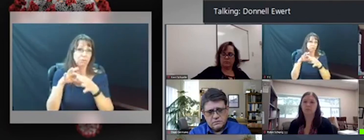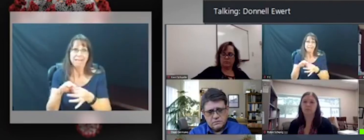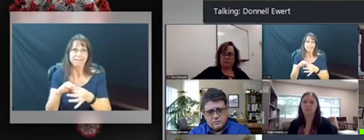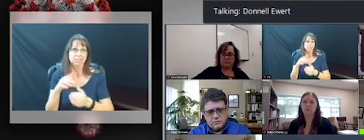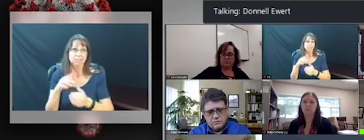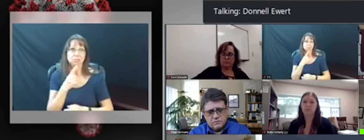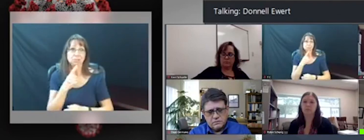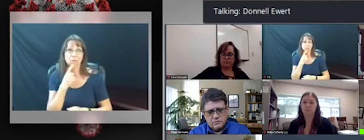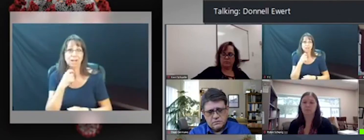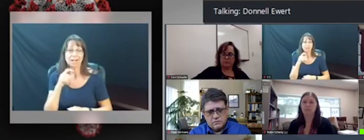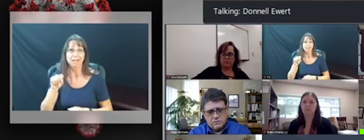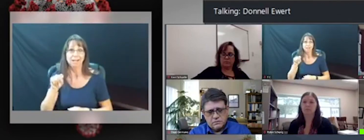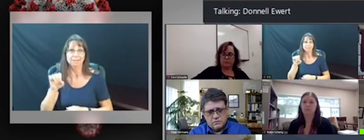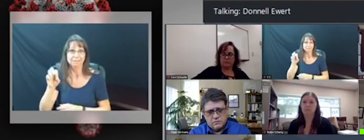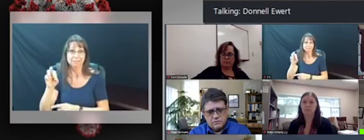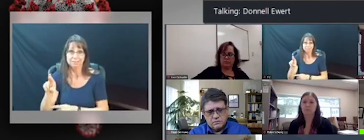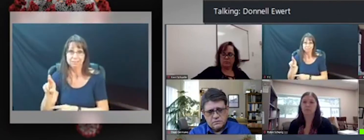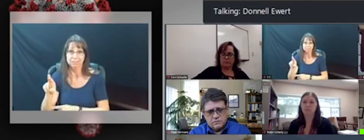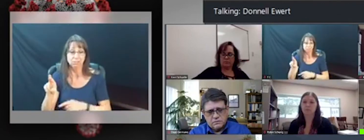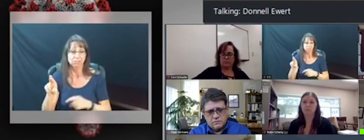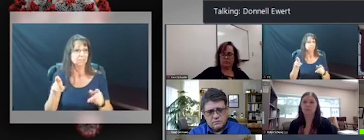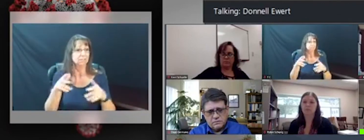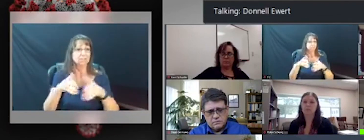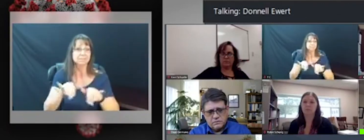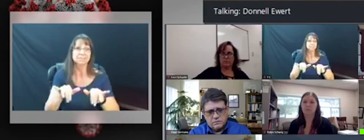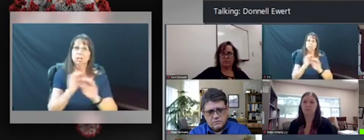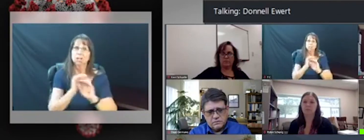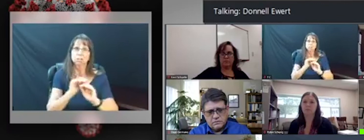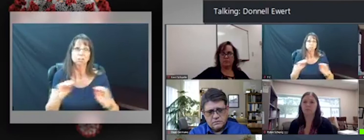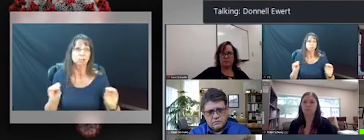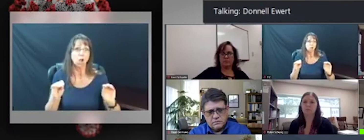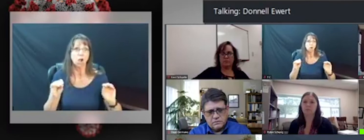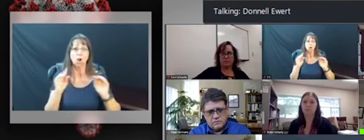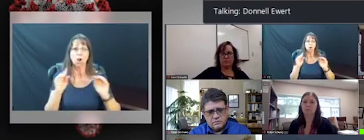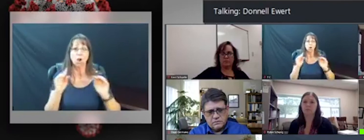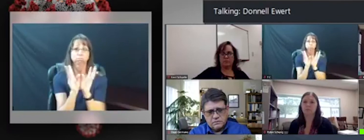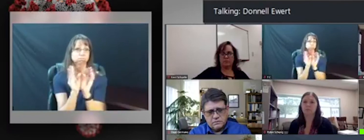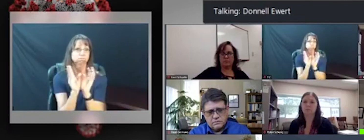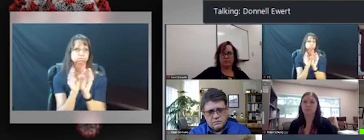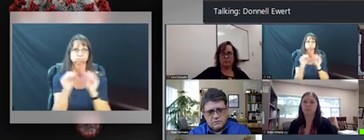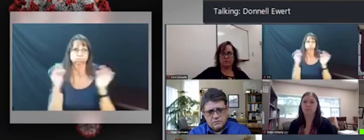stay home when they’re sick and wear mask. Masks are very effective and we need that to continue.